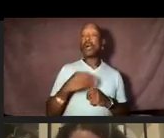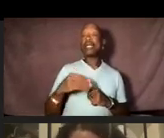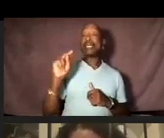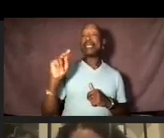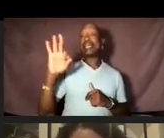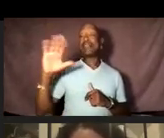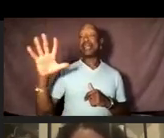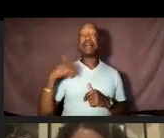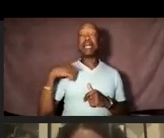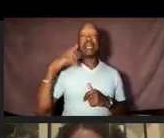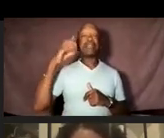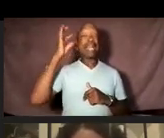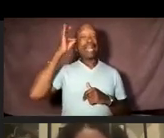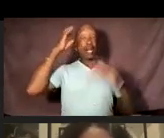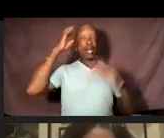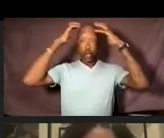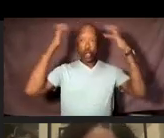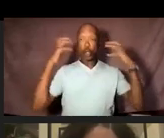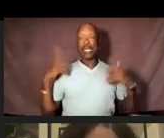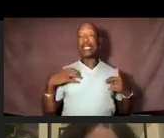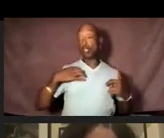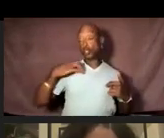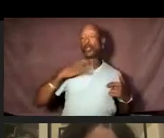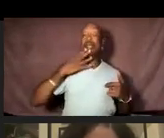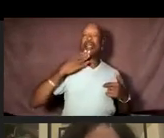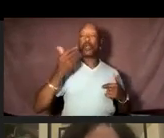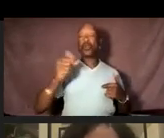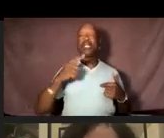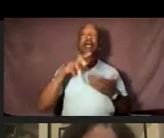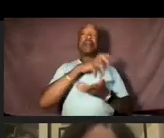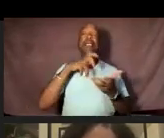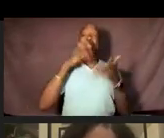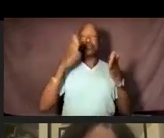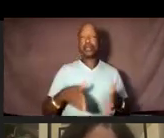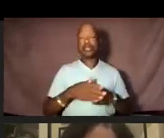hair I'm wearing a green shirt and I am a mixed person I'll be doing some political grounding